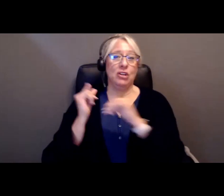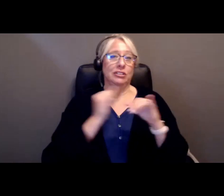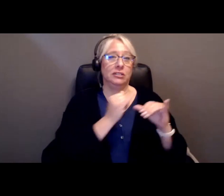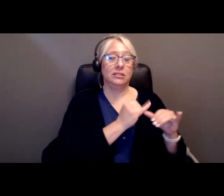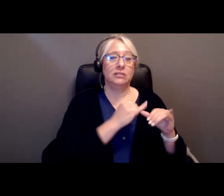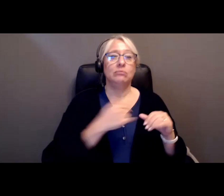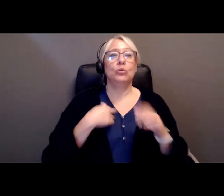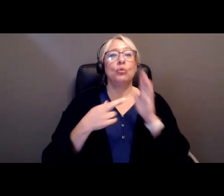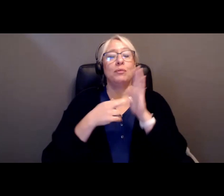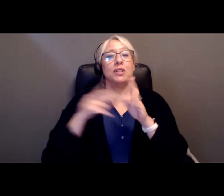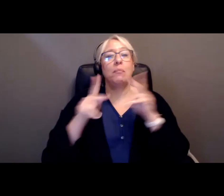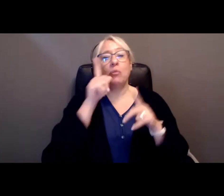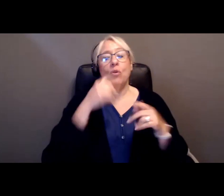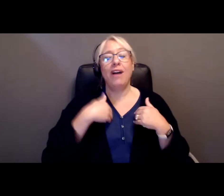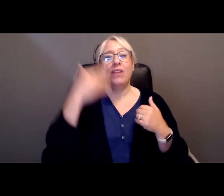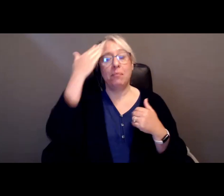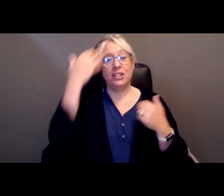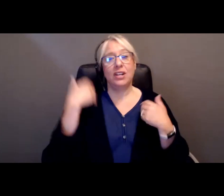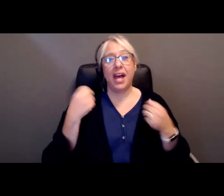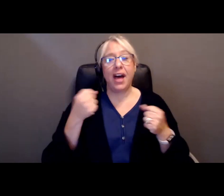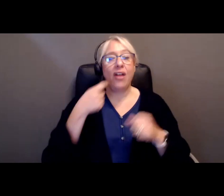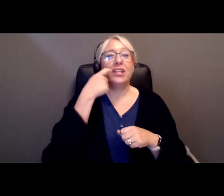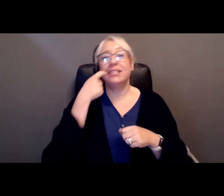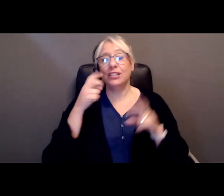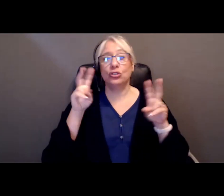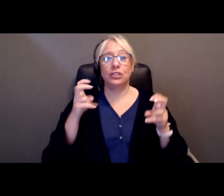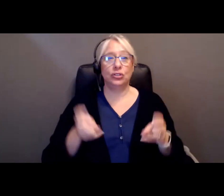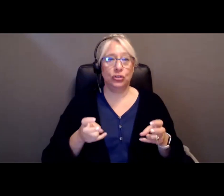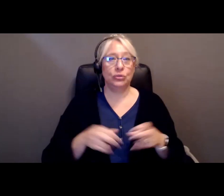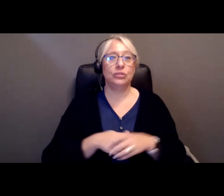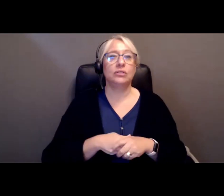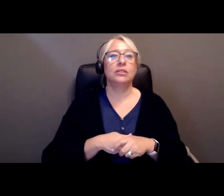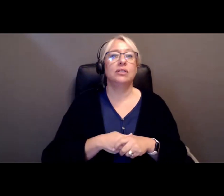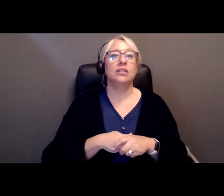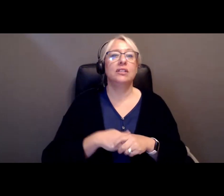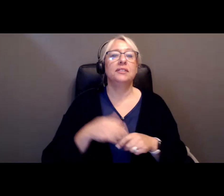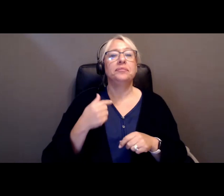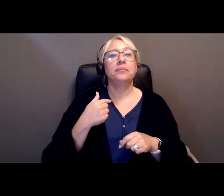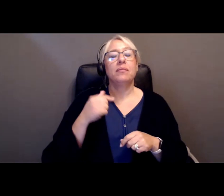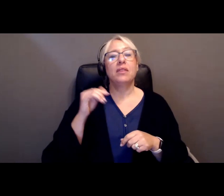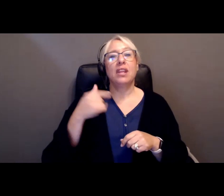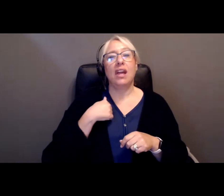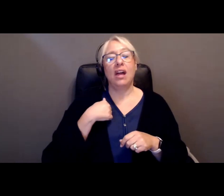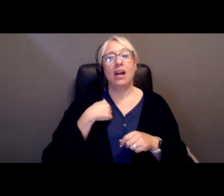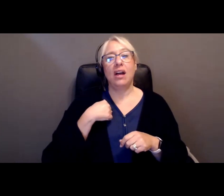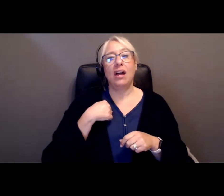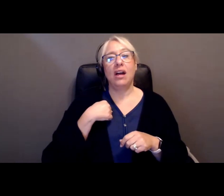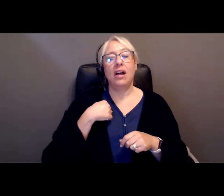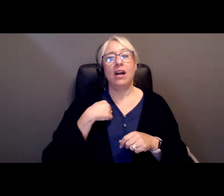mental health and addictions issues. I founded and worked for the Empowerment Council and,